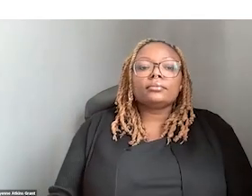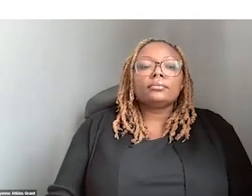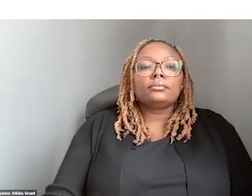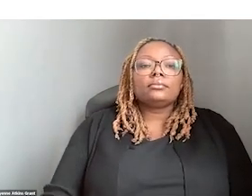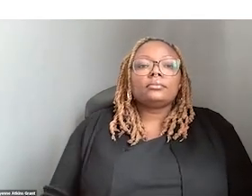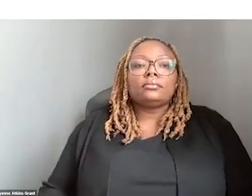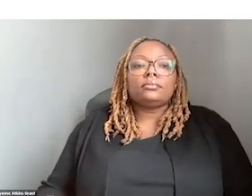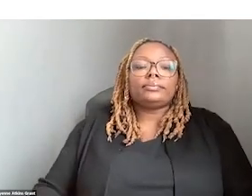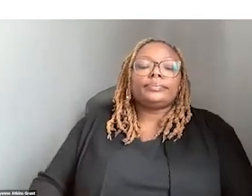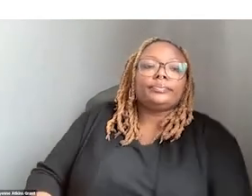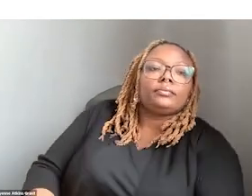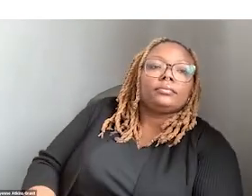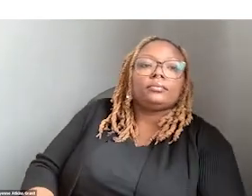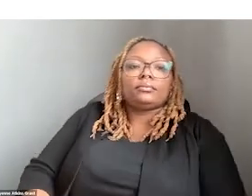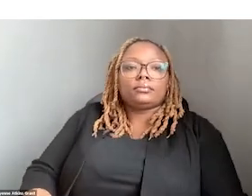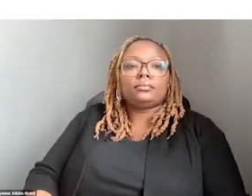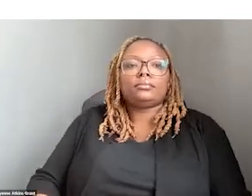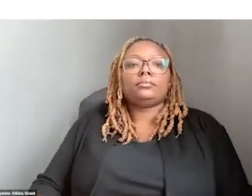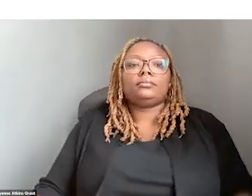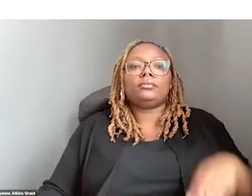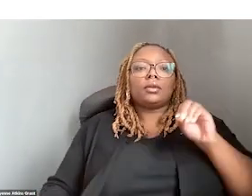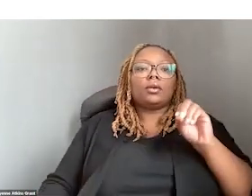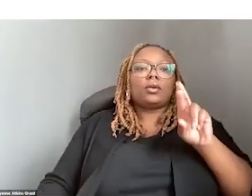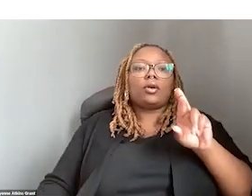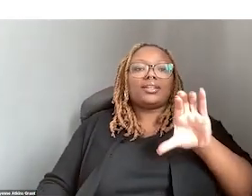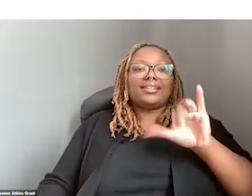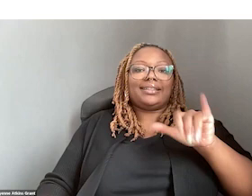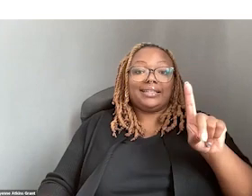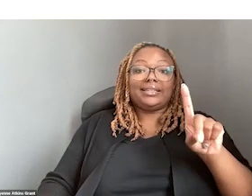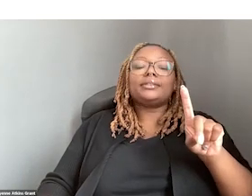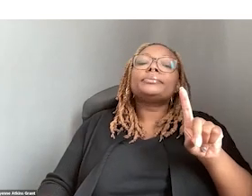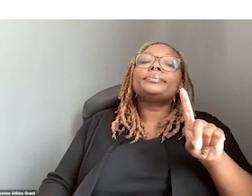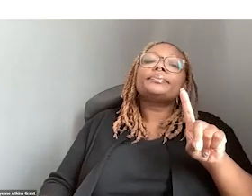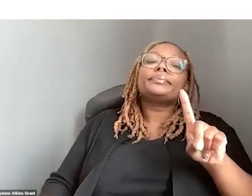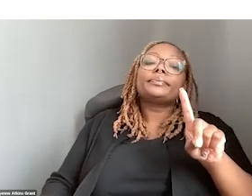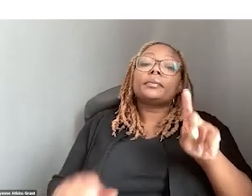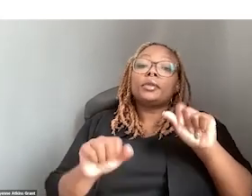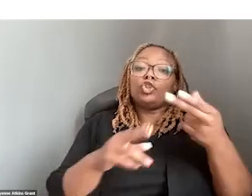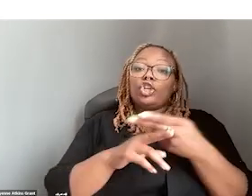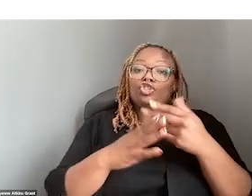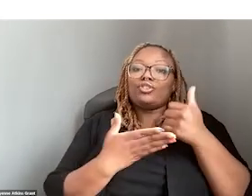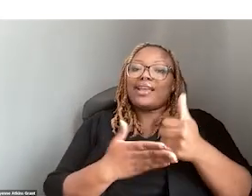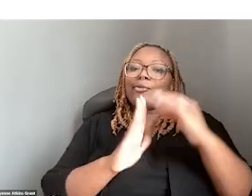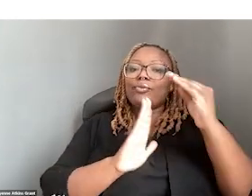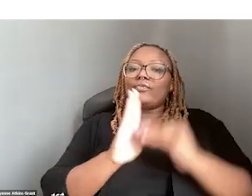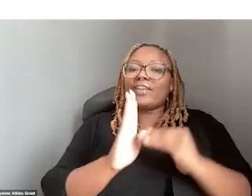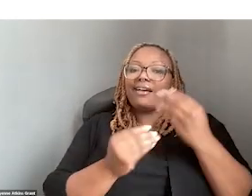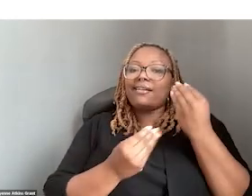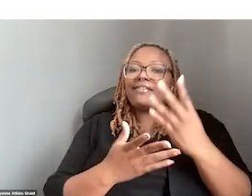So we talked about ORCID, and I mentioned that ORCID is a tool that you can use to help fill out information in SciENcv.